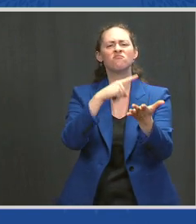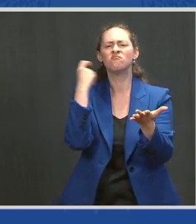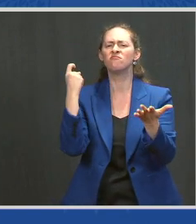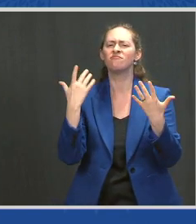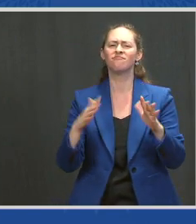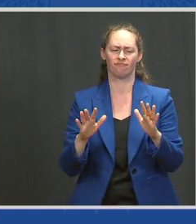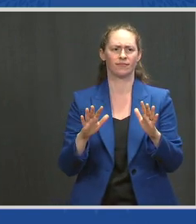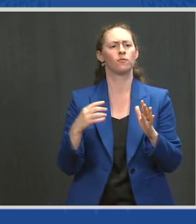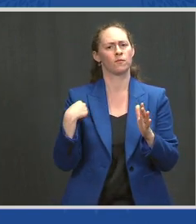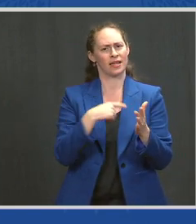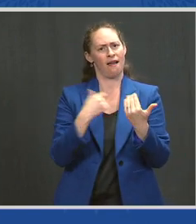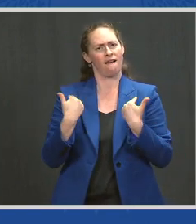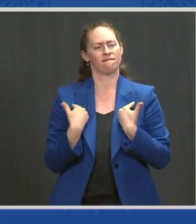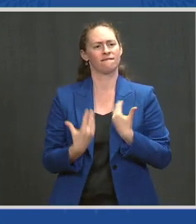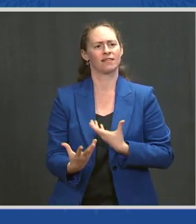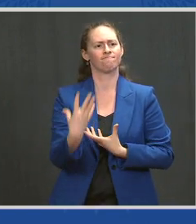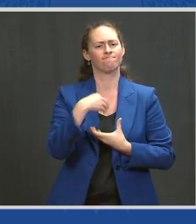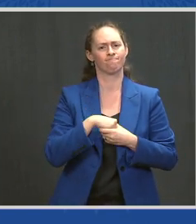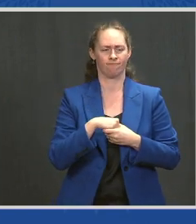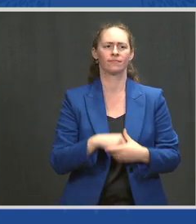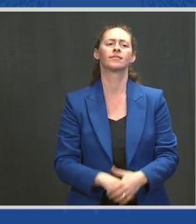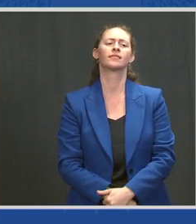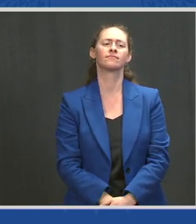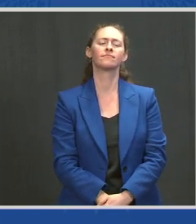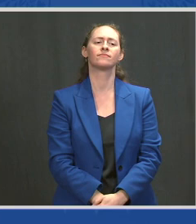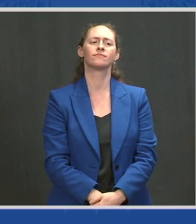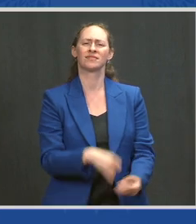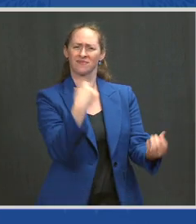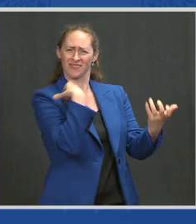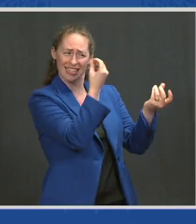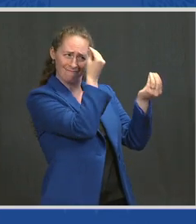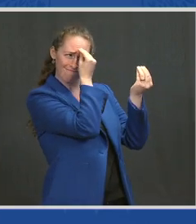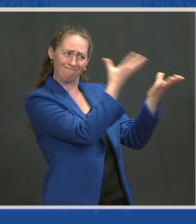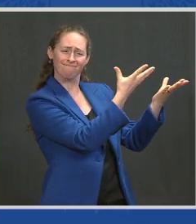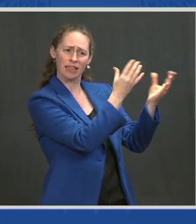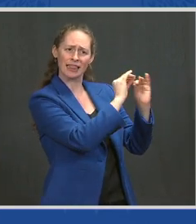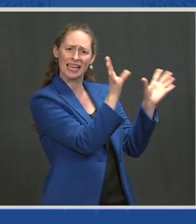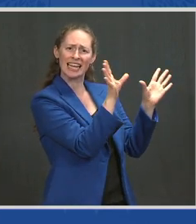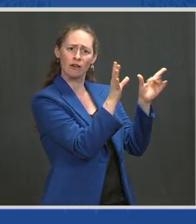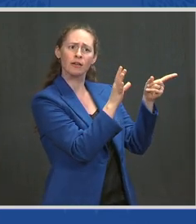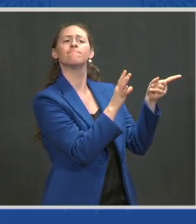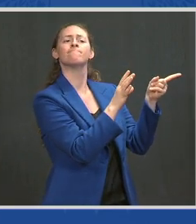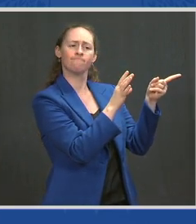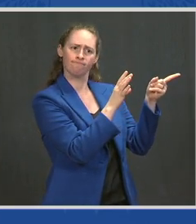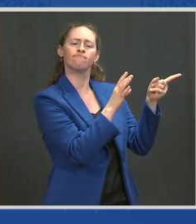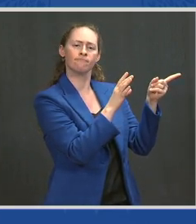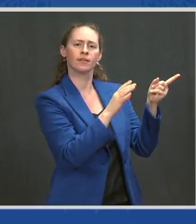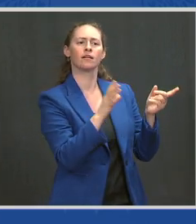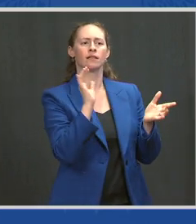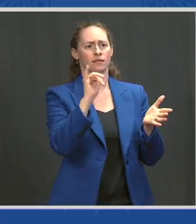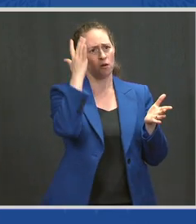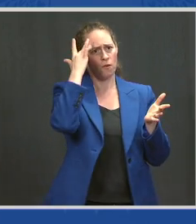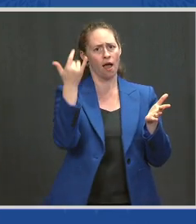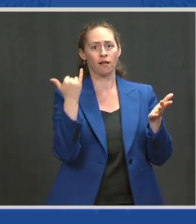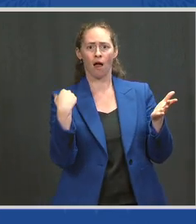And so, at the forum, I pointed out to him that that's why we're going raise our concerns about cases like Aleksey Navalny.